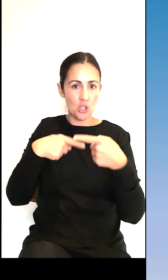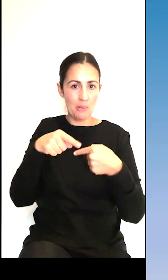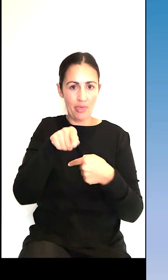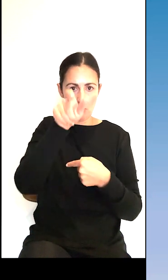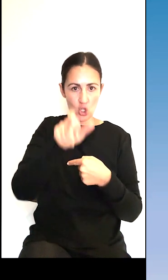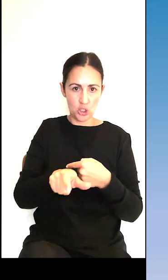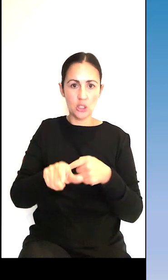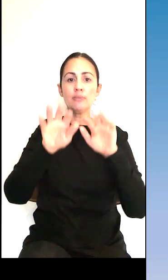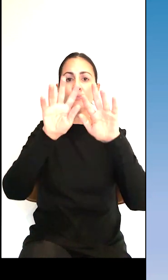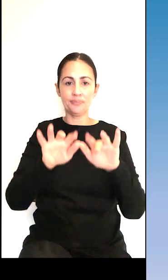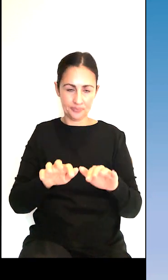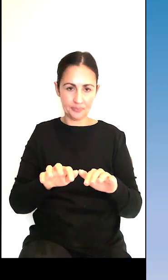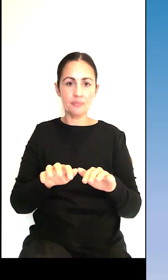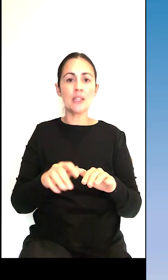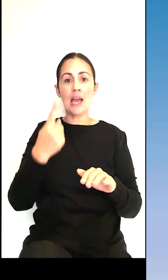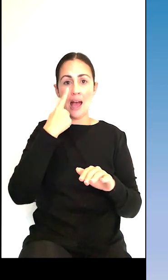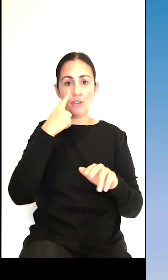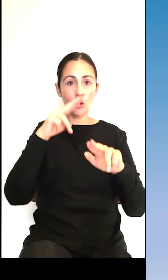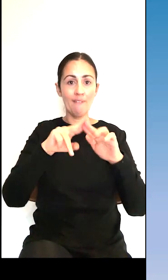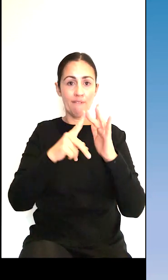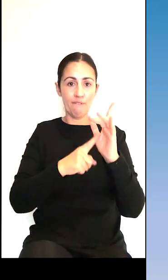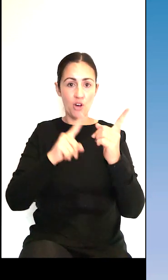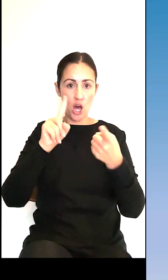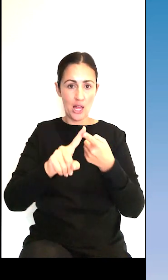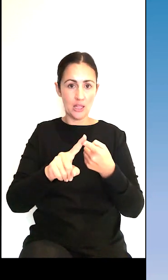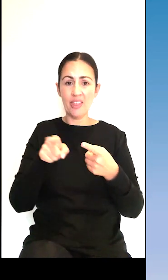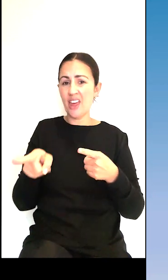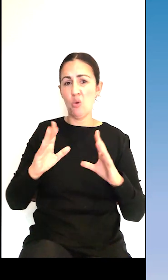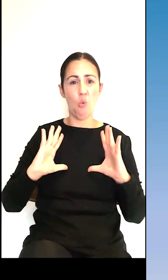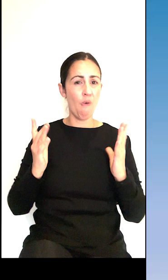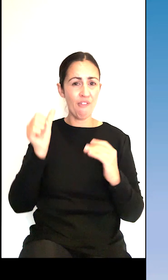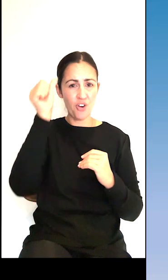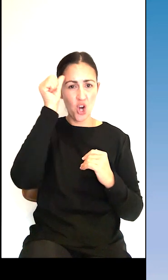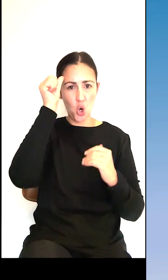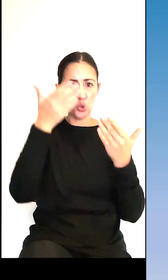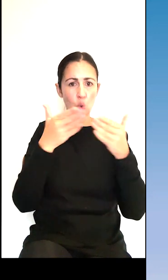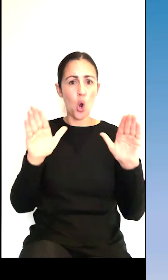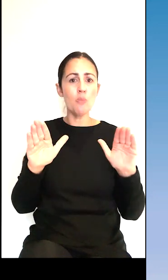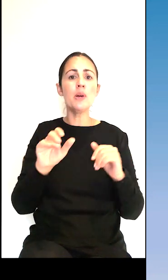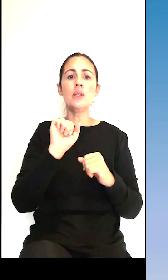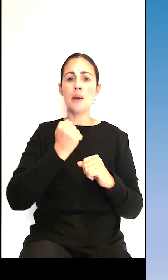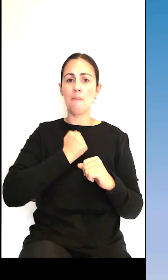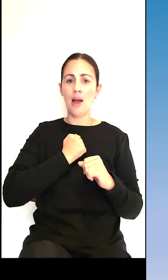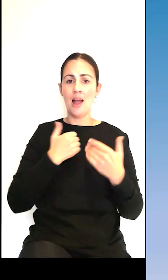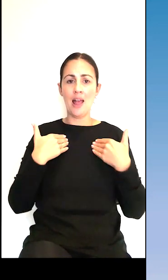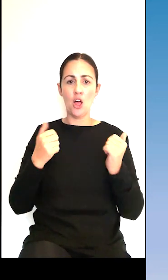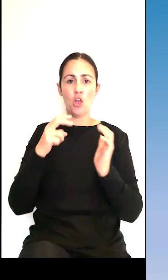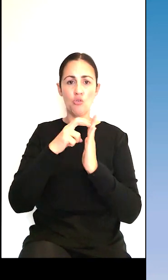They log into the patient's file and open up the patient's My Health Record, and you can actually see the advance care planning document within that.